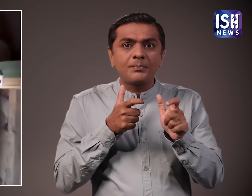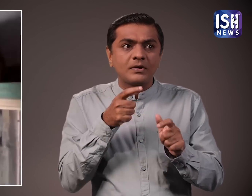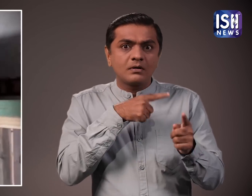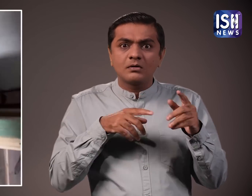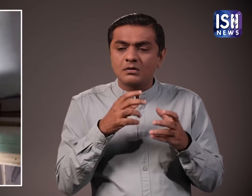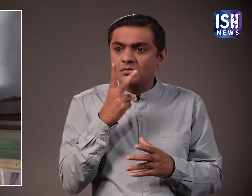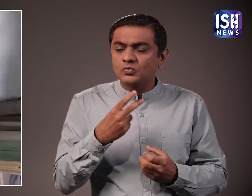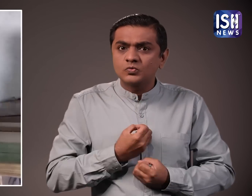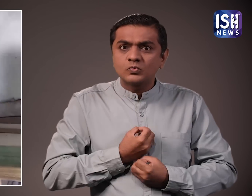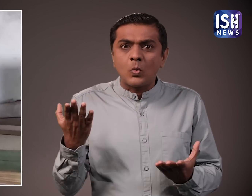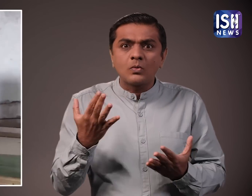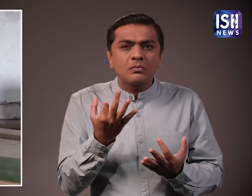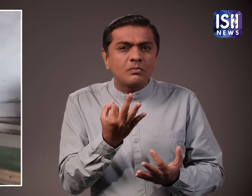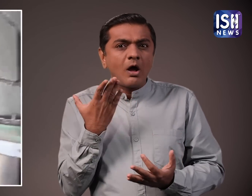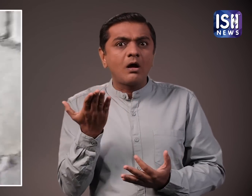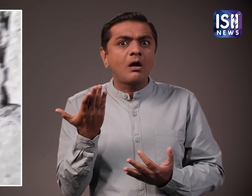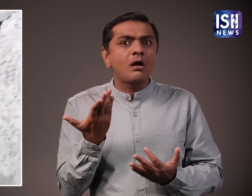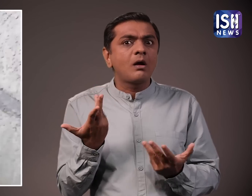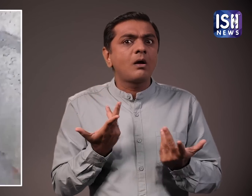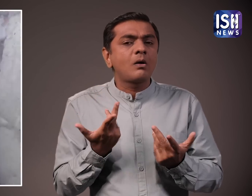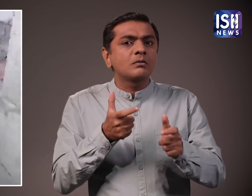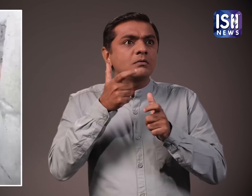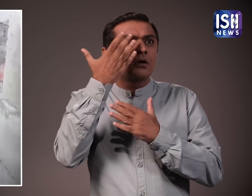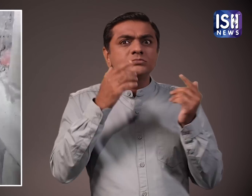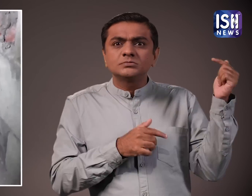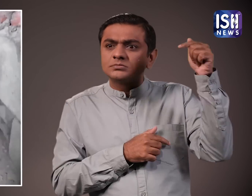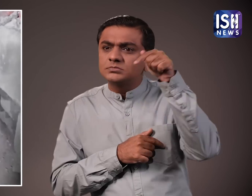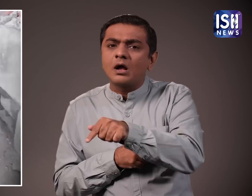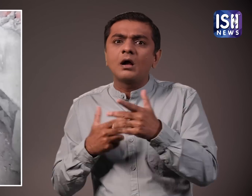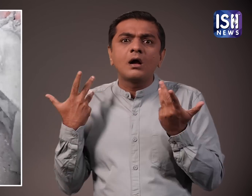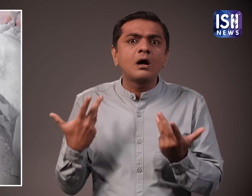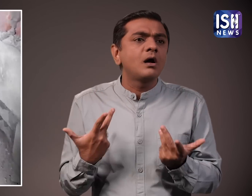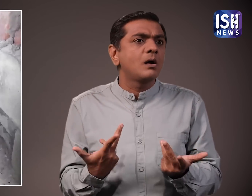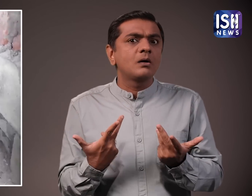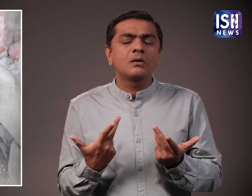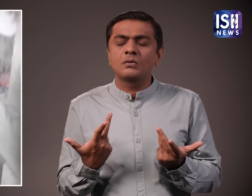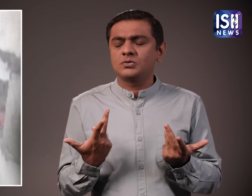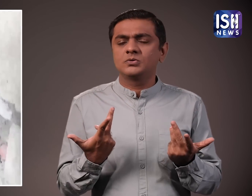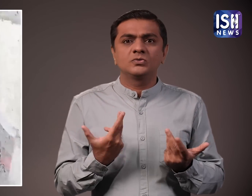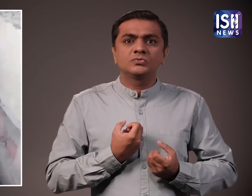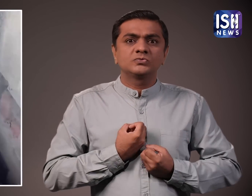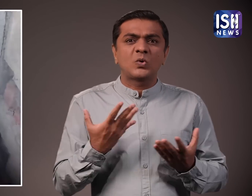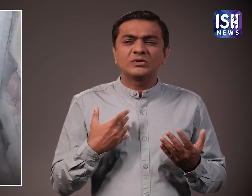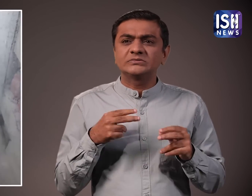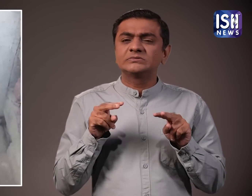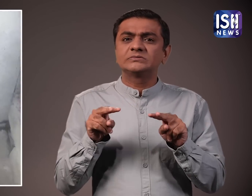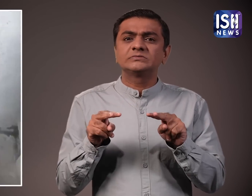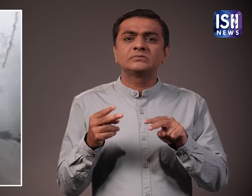The army was shocked to see the hiding place of the terrorists.